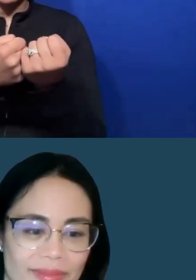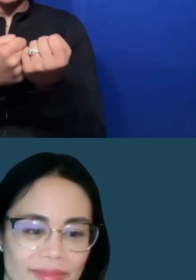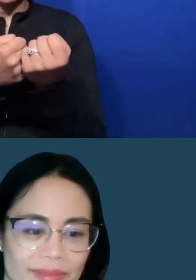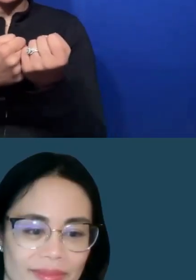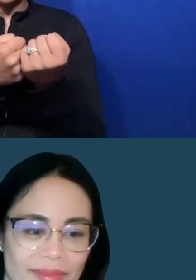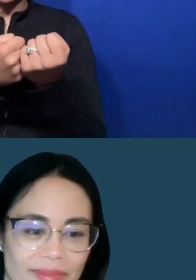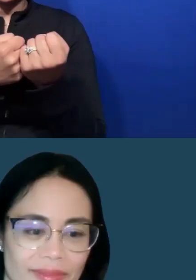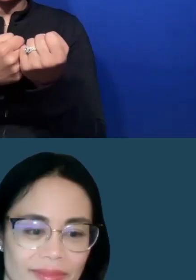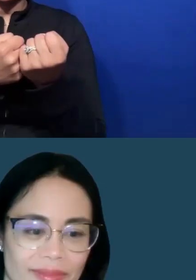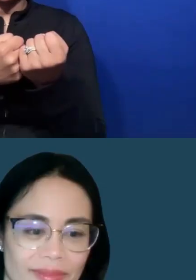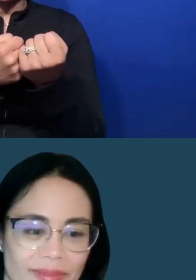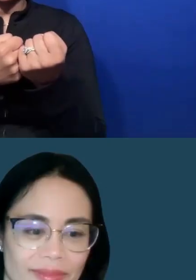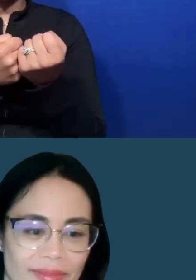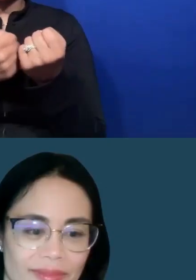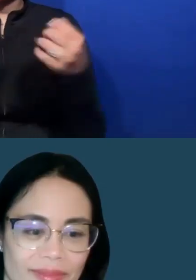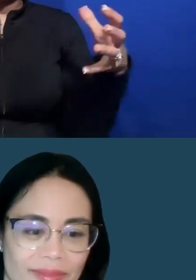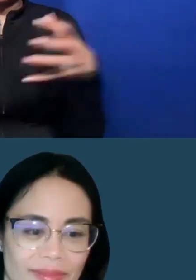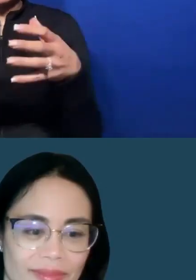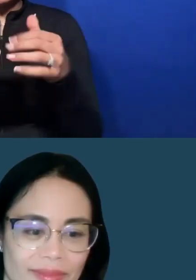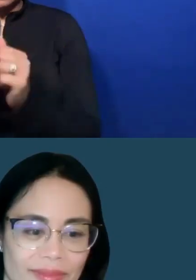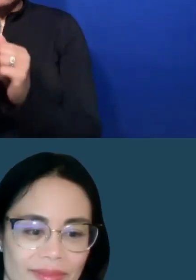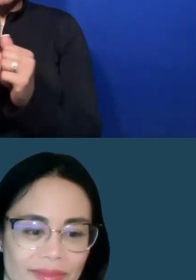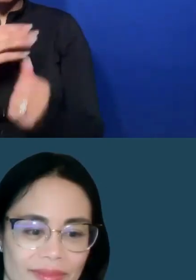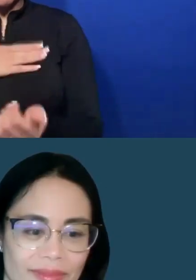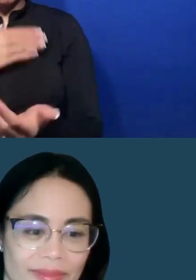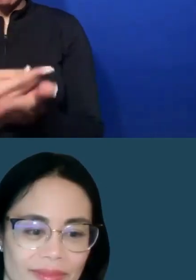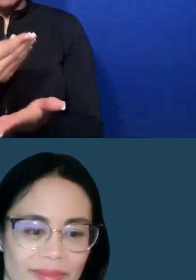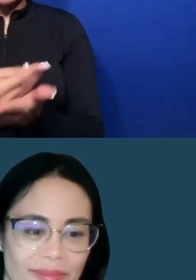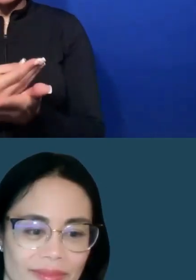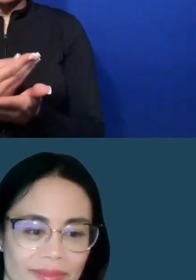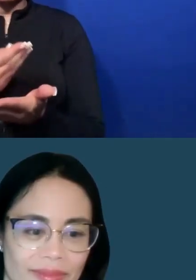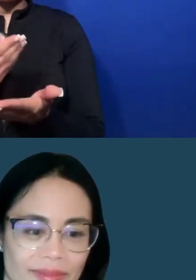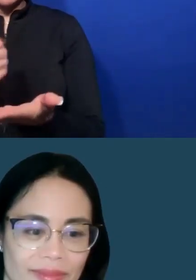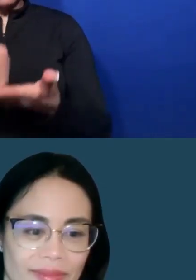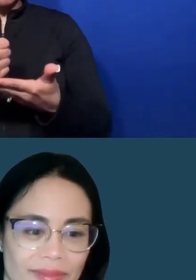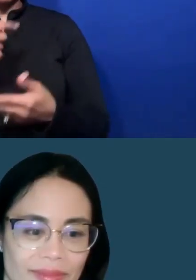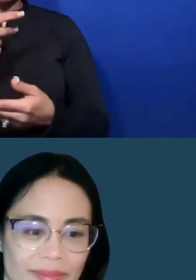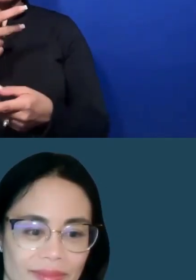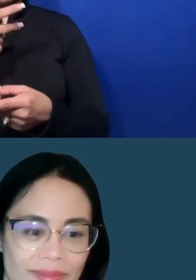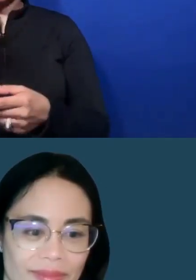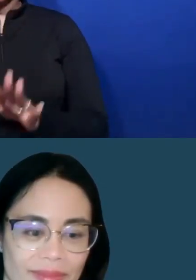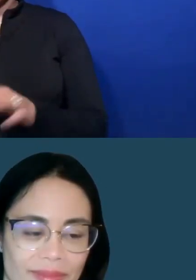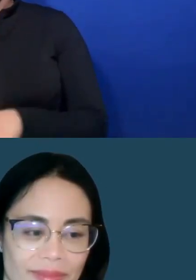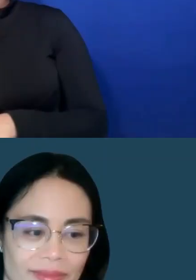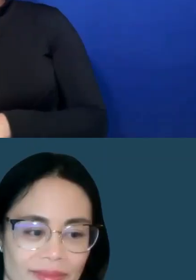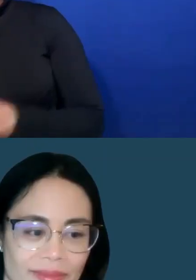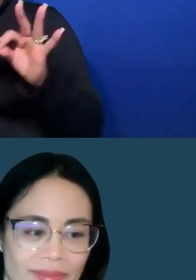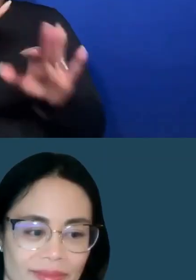to be together. You know, because my mom is taking care of me and she she is my IHSS provider.